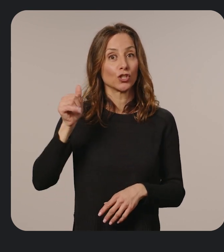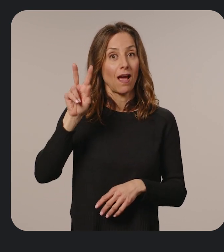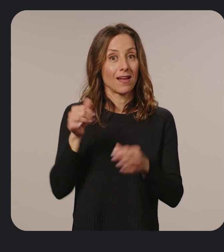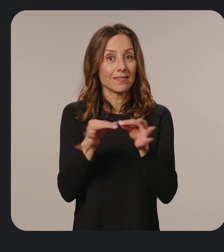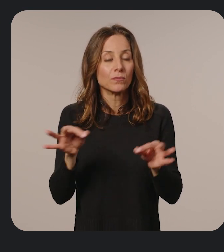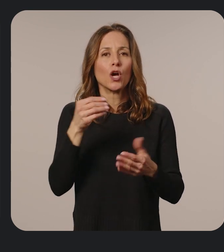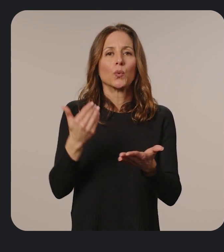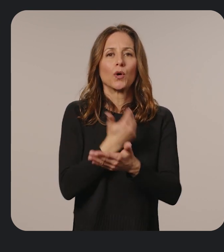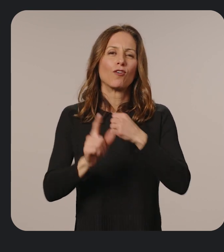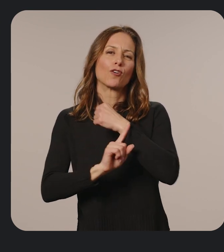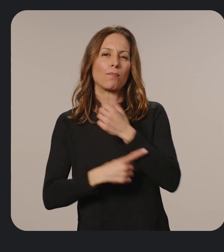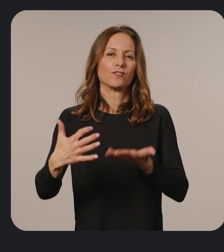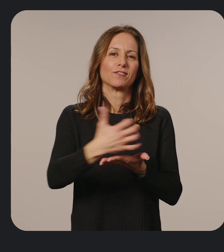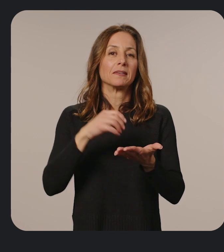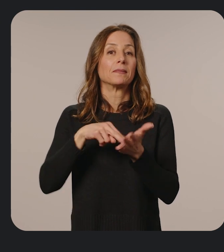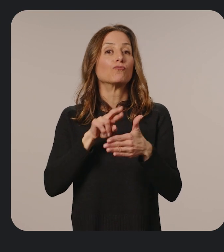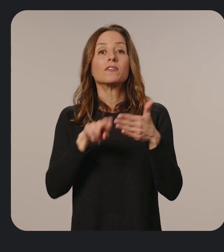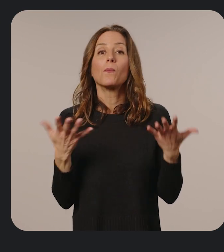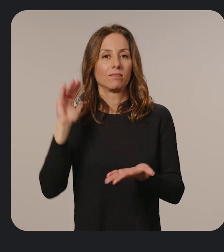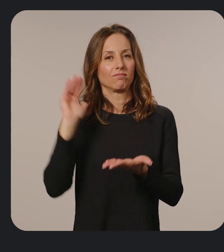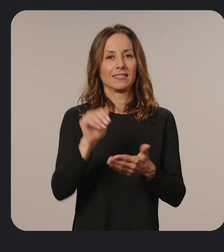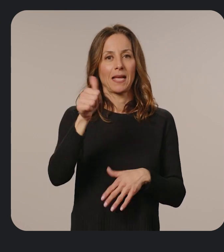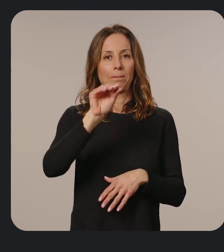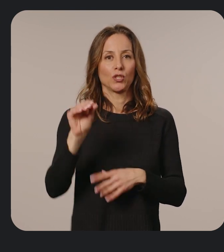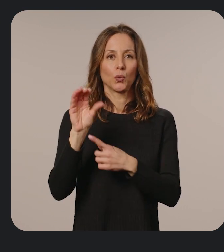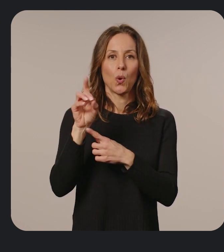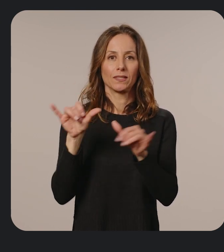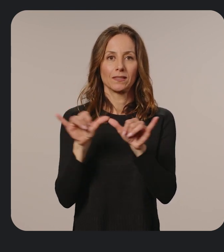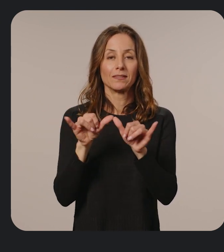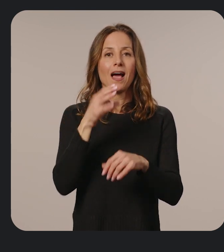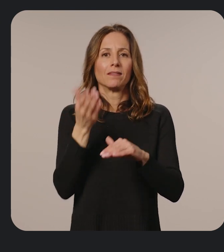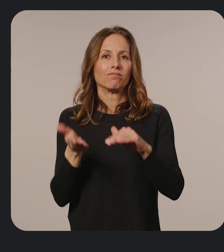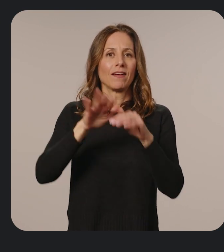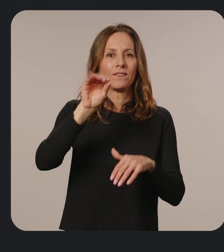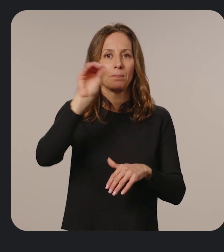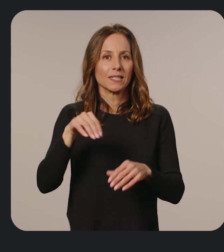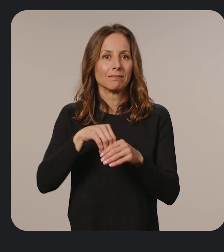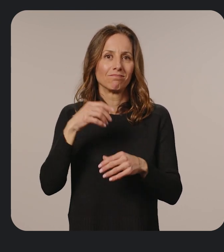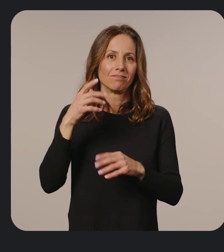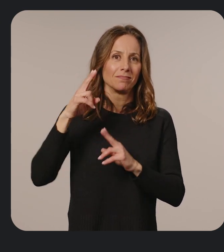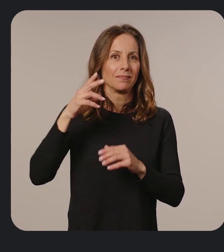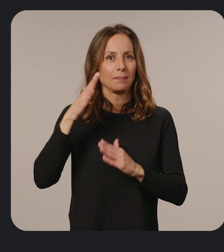of the Java language and a new garbage collector which results in a 10% reduction in code size and up to 50%